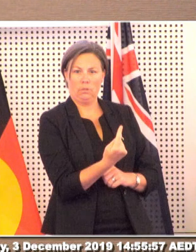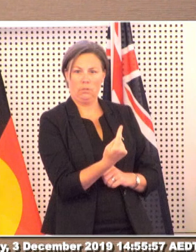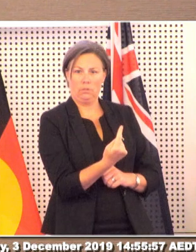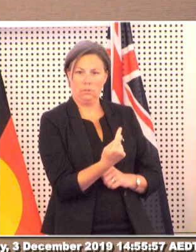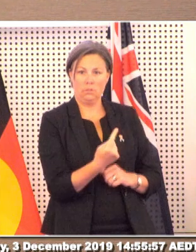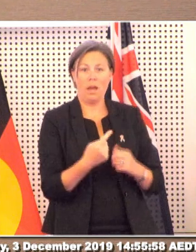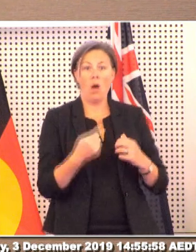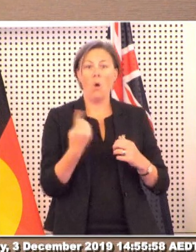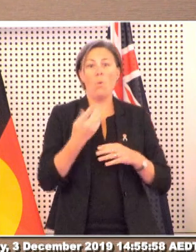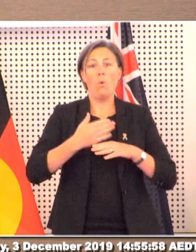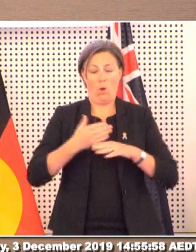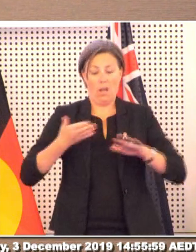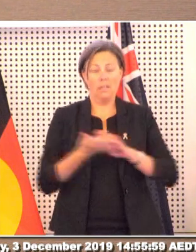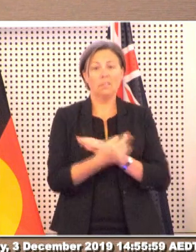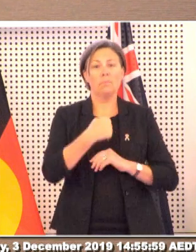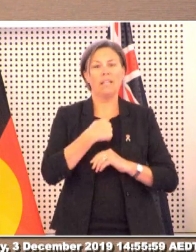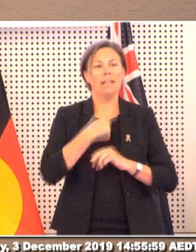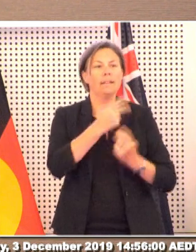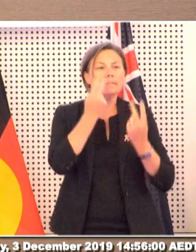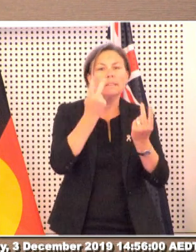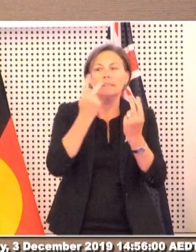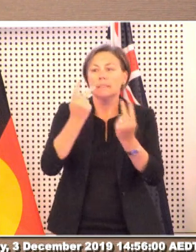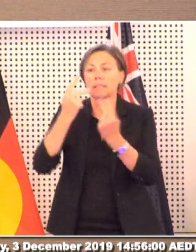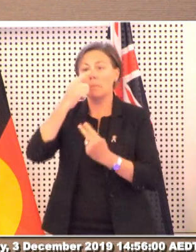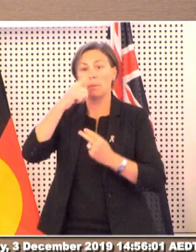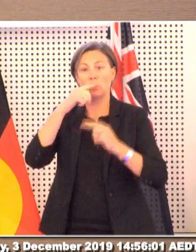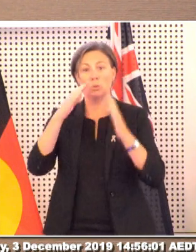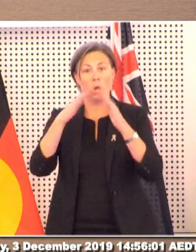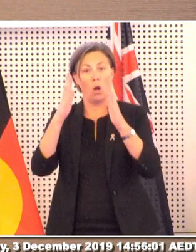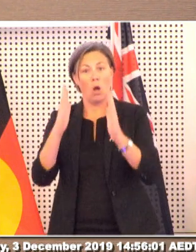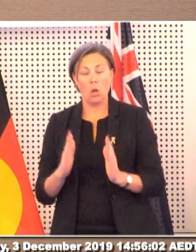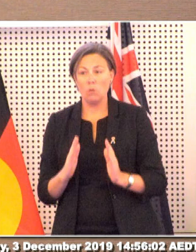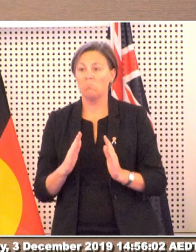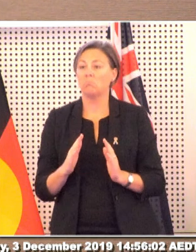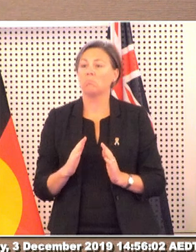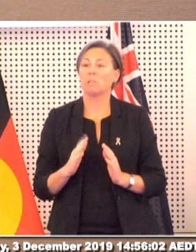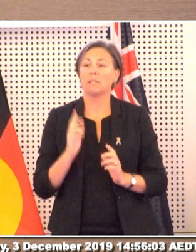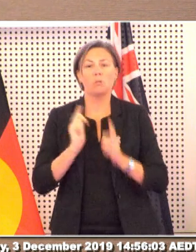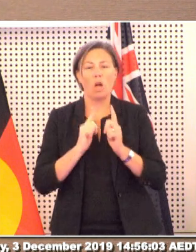also go into houses and they look at plans, and they could be NDIS plans, and you see